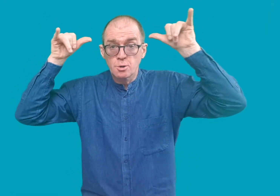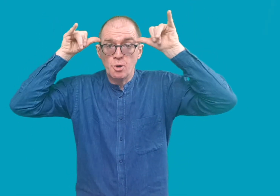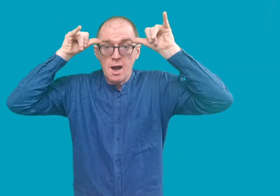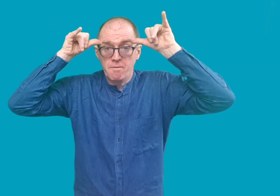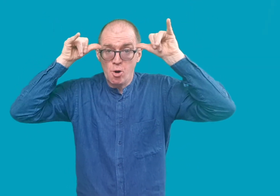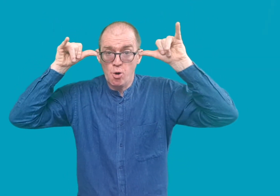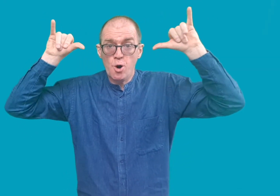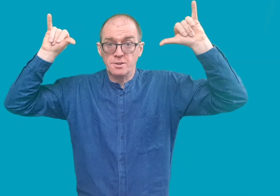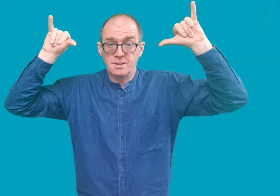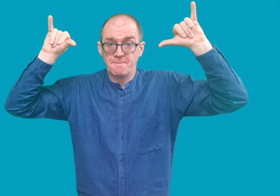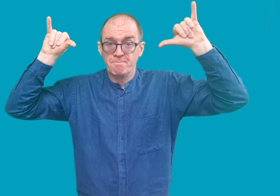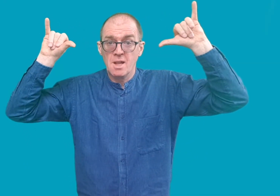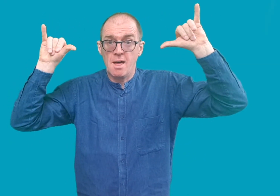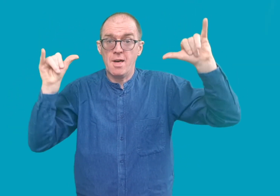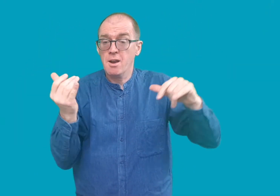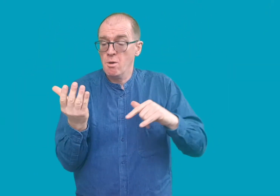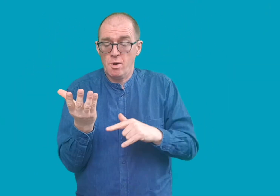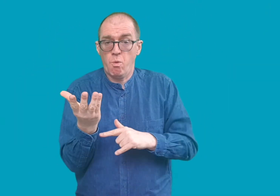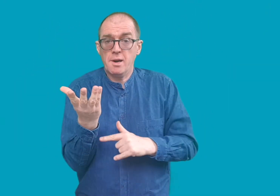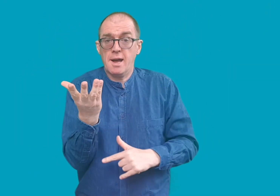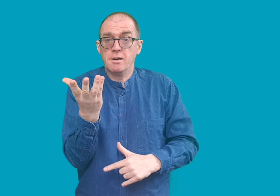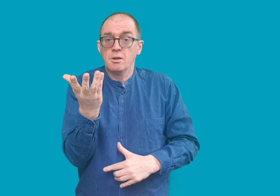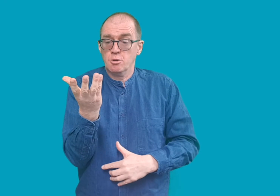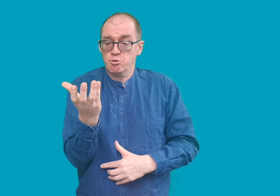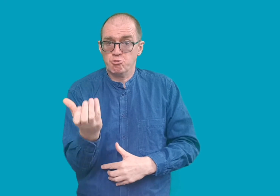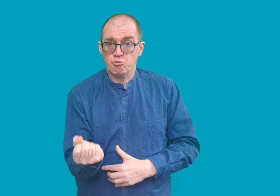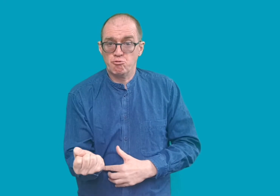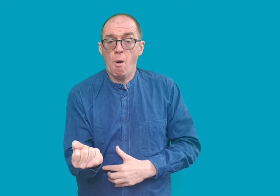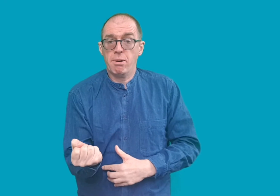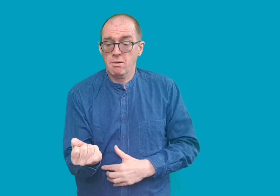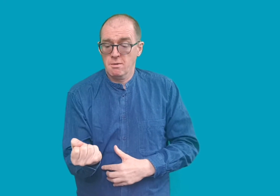So you have the horns. And then with one hand, you just drop